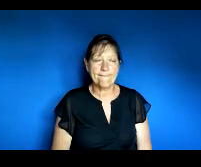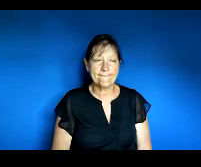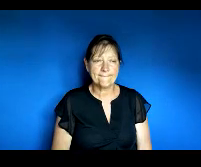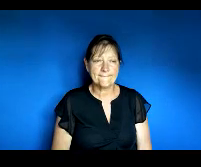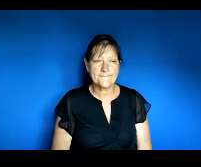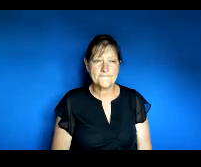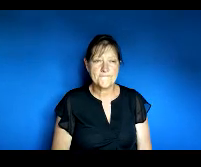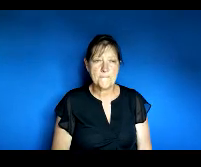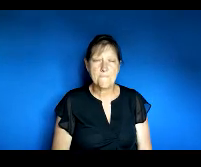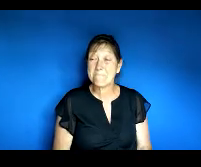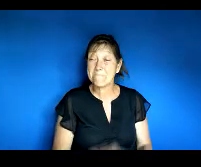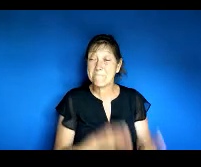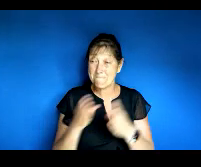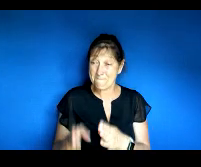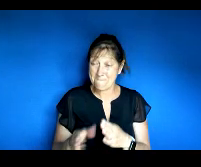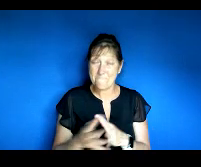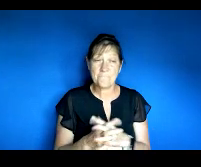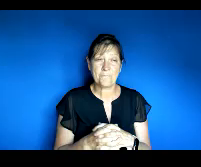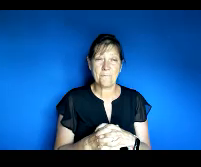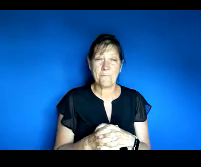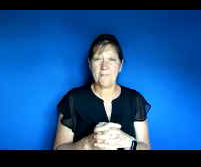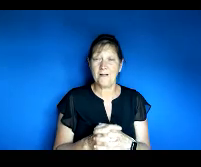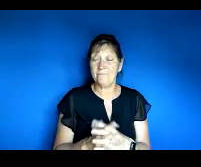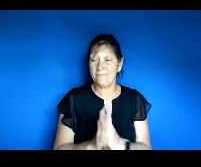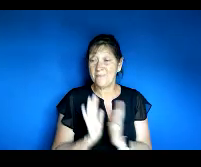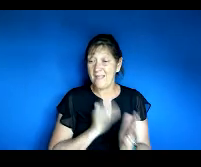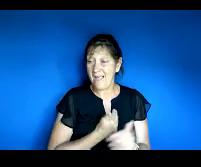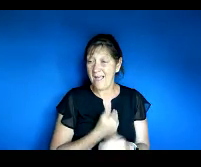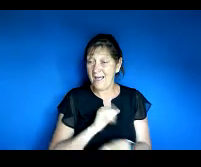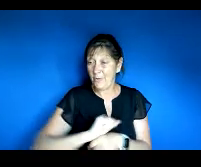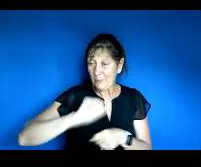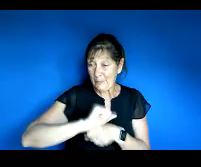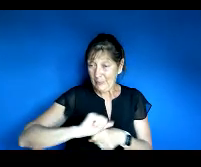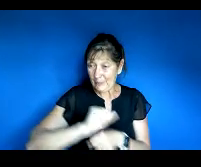So in terms of our role and responsibilities,